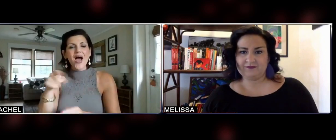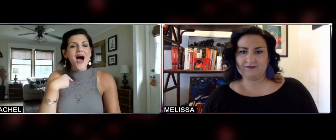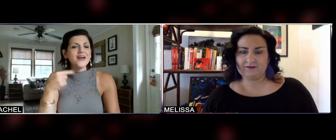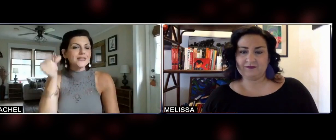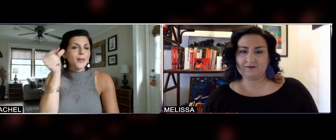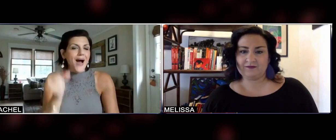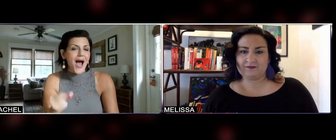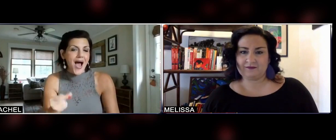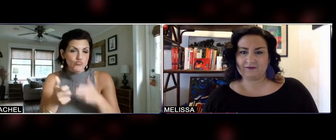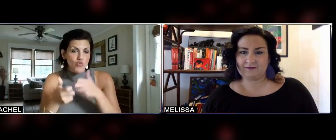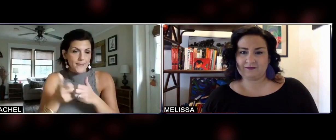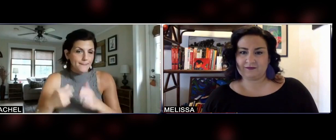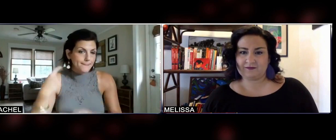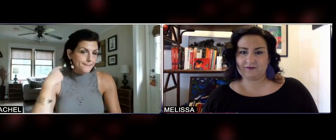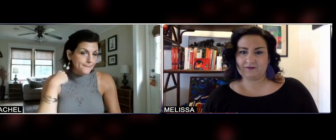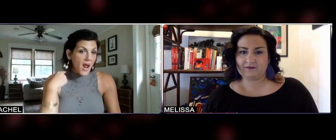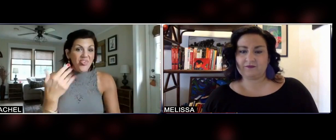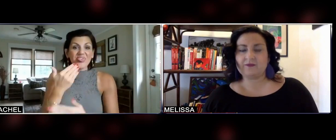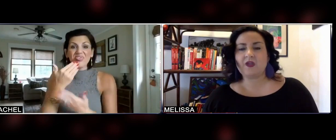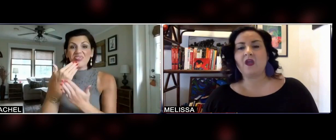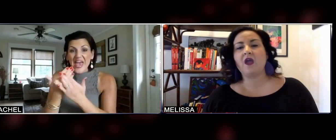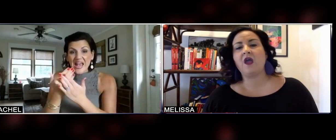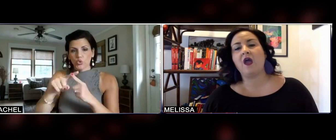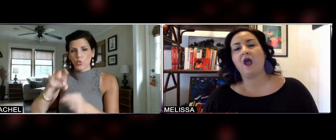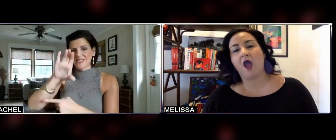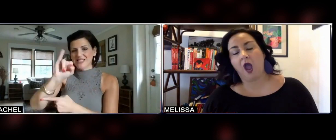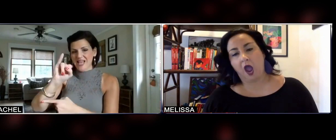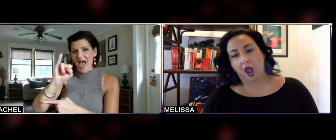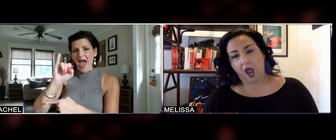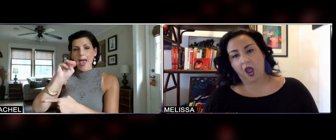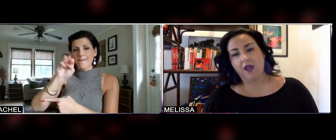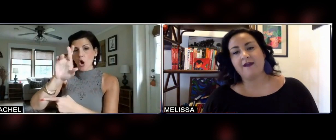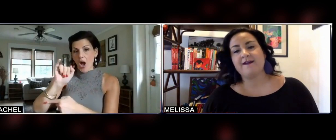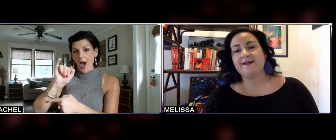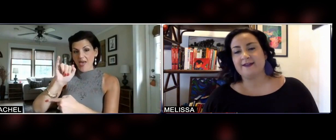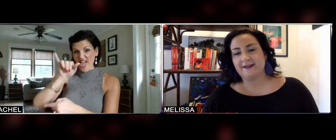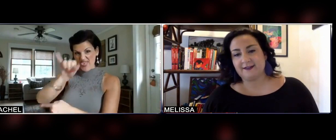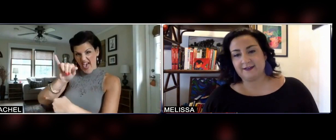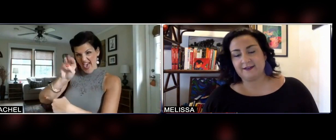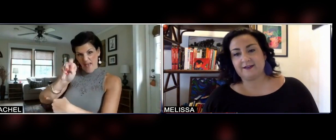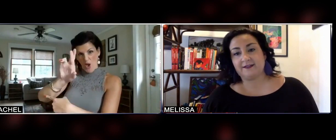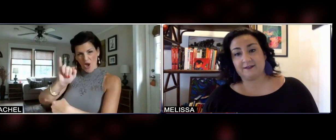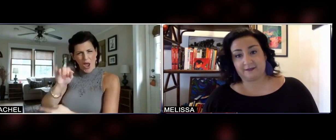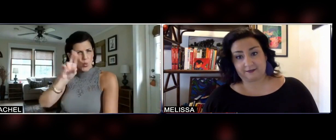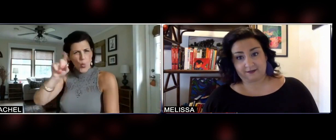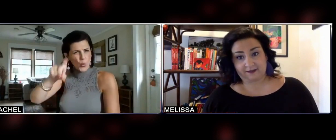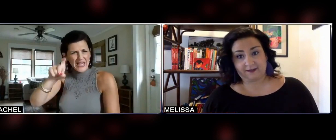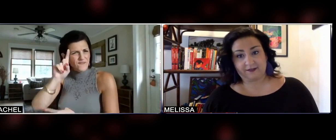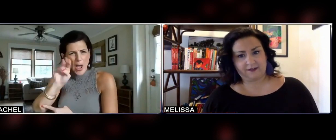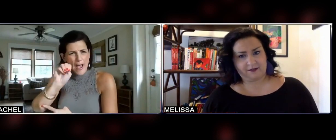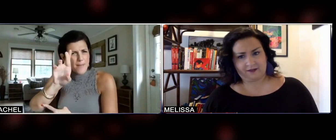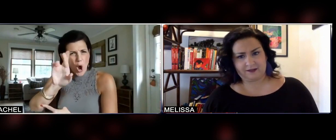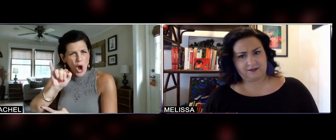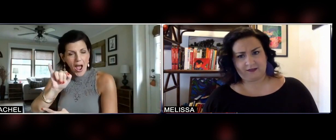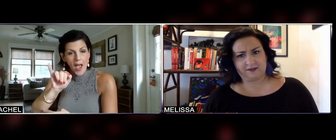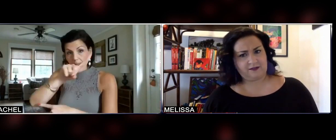that he has spinal issues. It was all thanks to MRI he underwent for his CI candidacy.